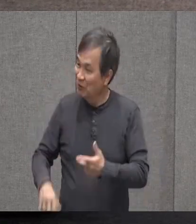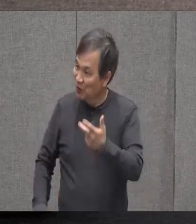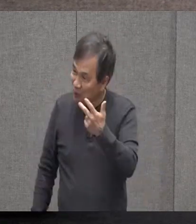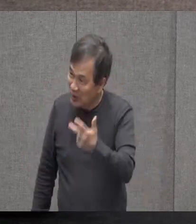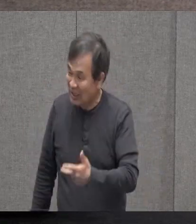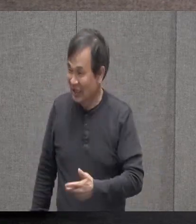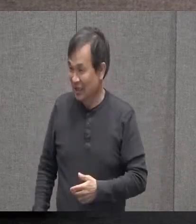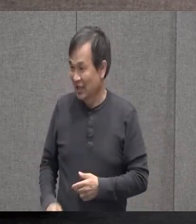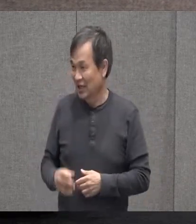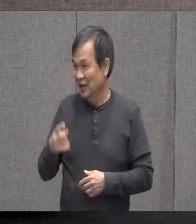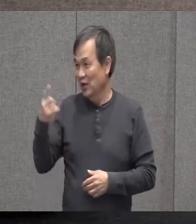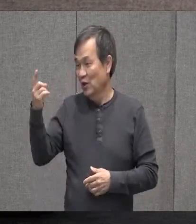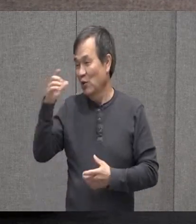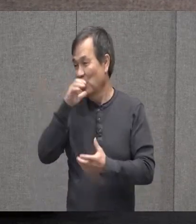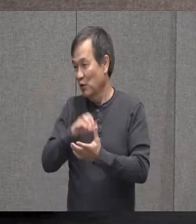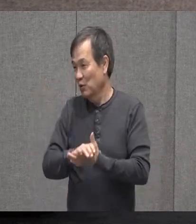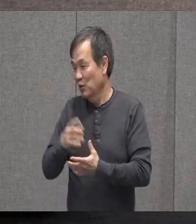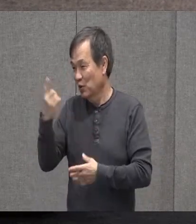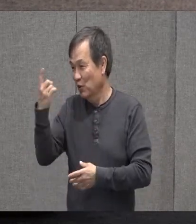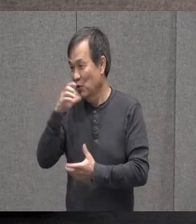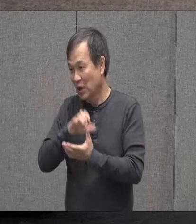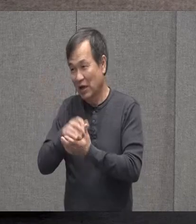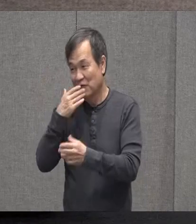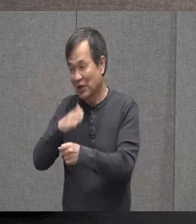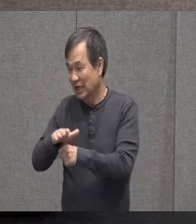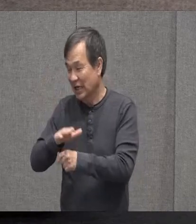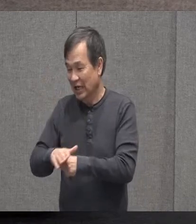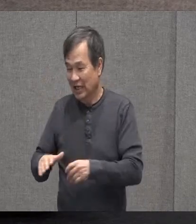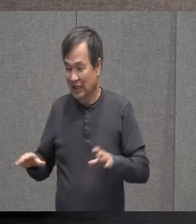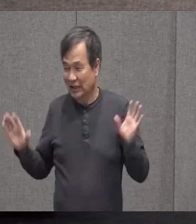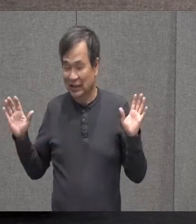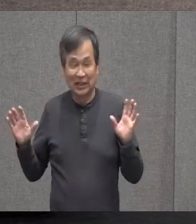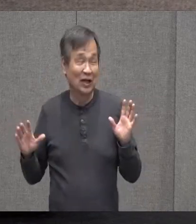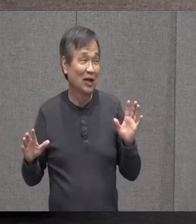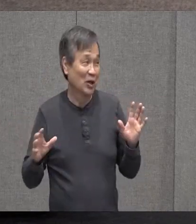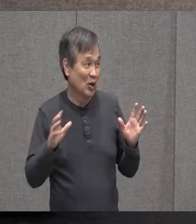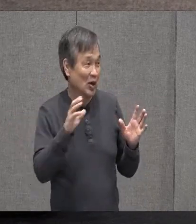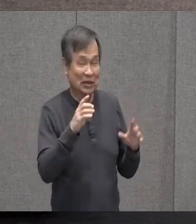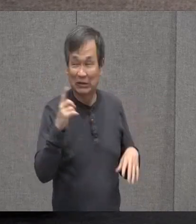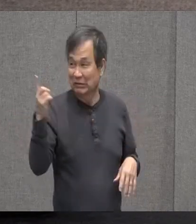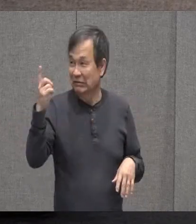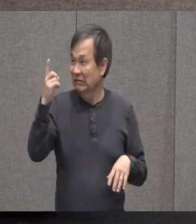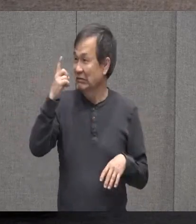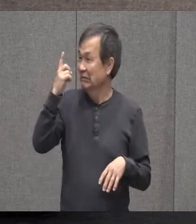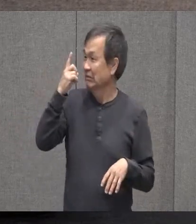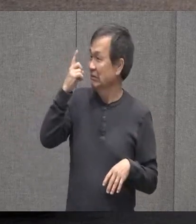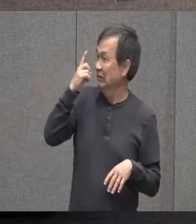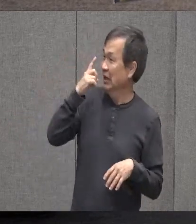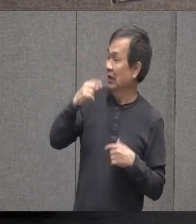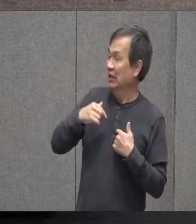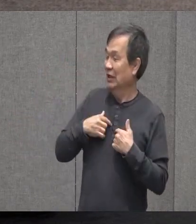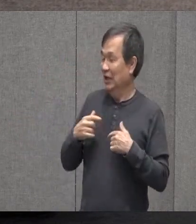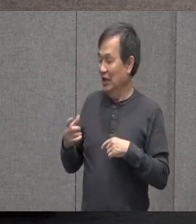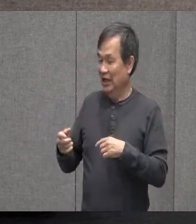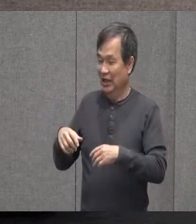"and one wife is enough for me." He backed away from his angry wife, tripped, and he fell into the pot.